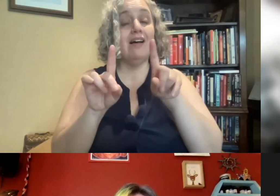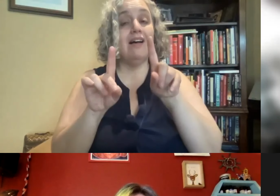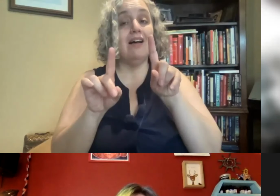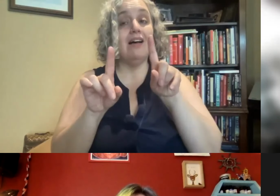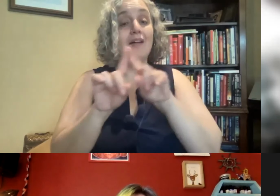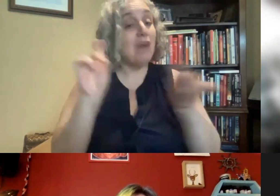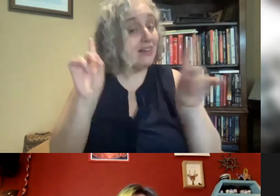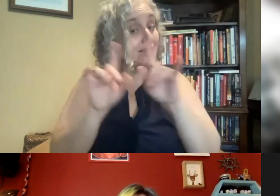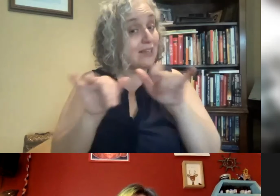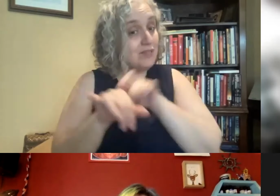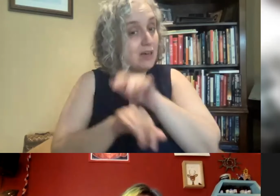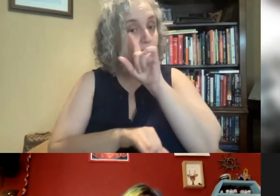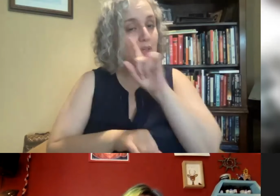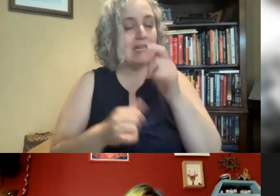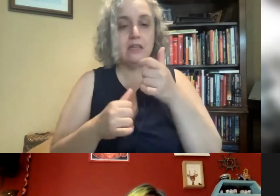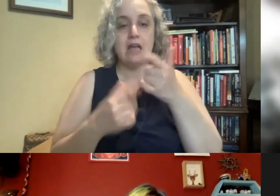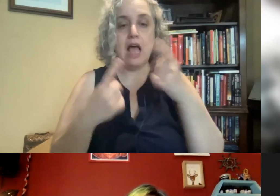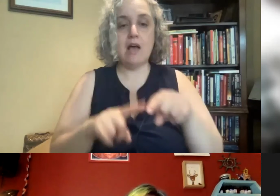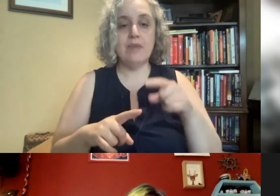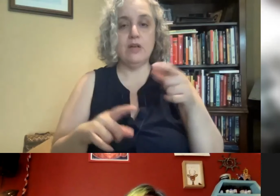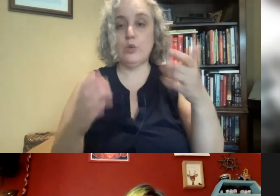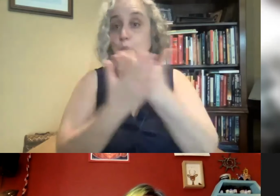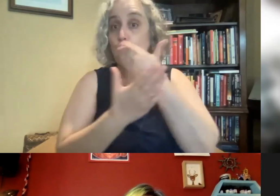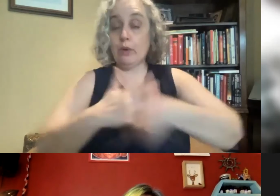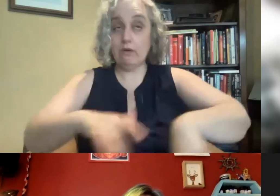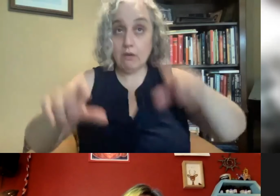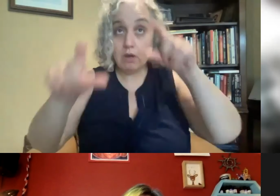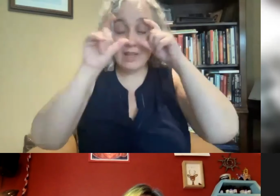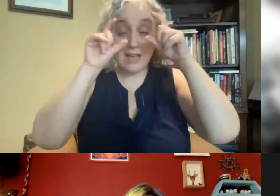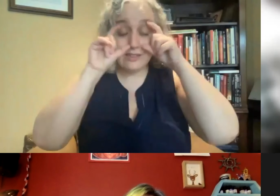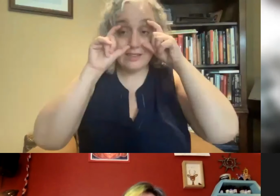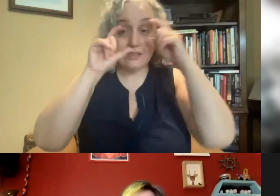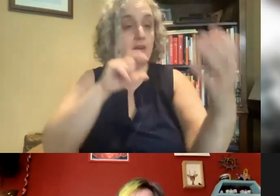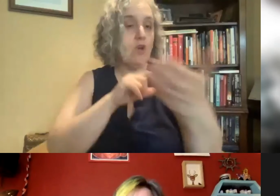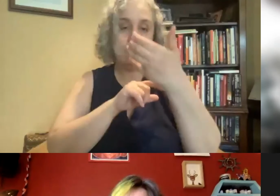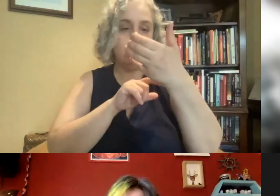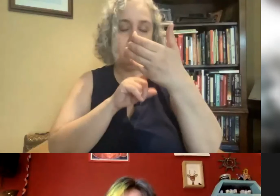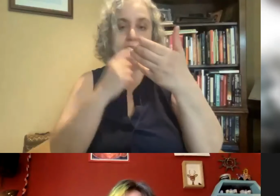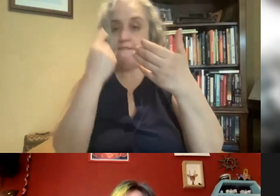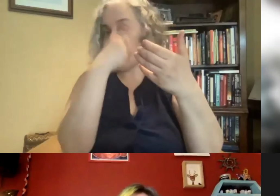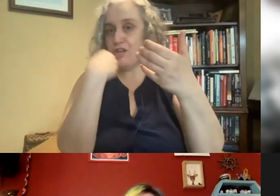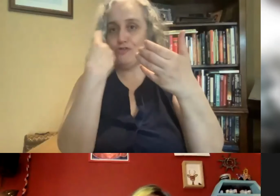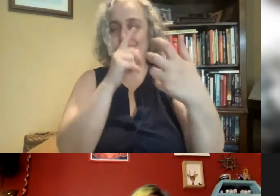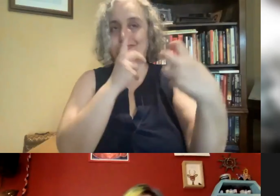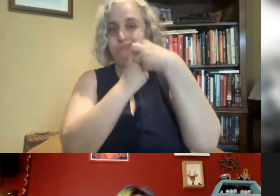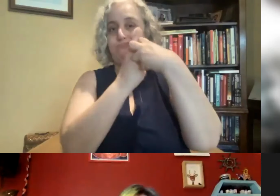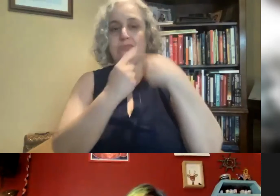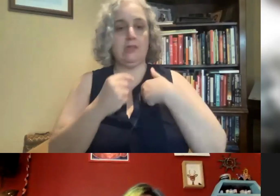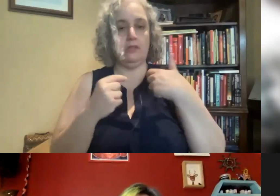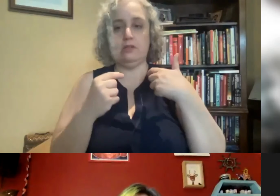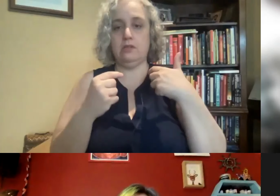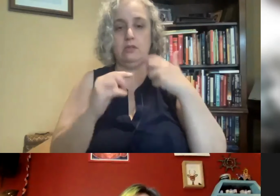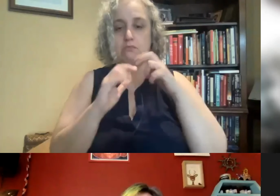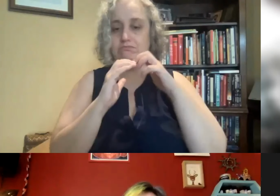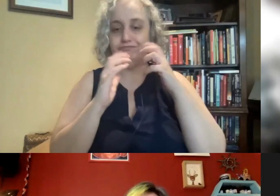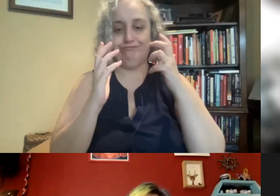you but anytime I get a new pair of glasses, the facial recognition stops working. You need some work